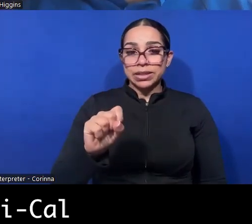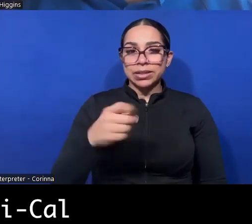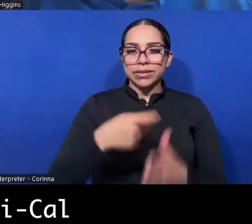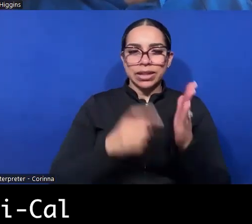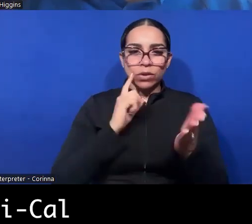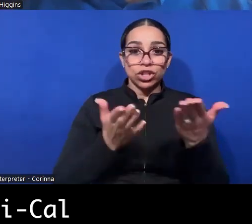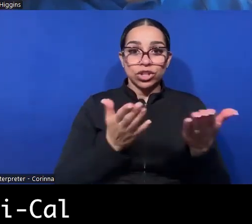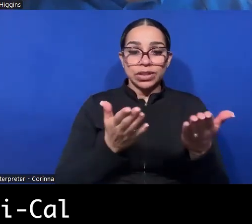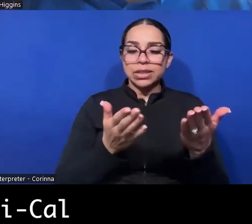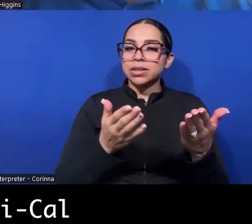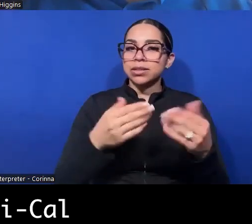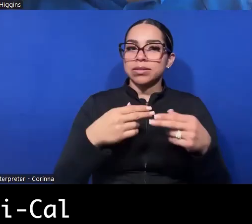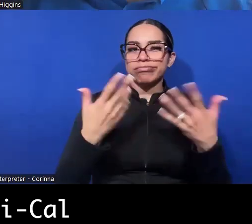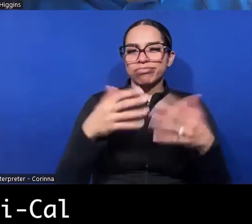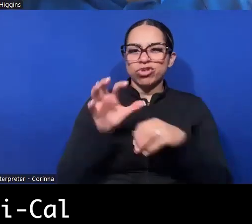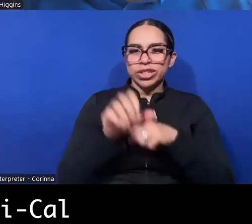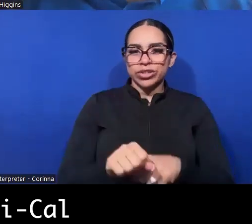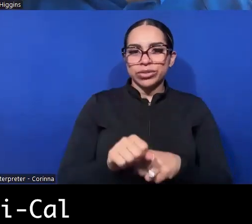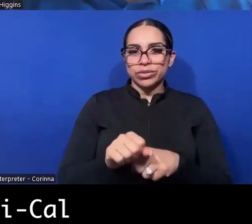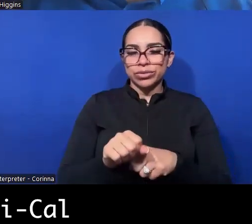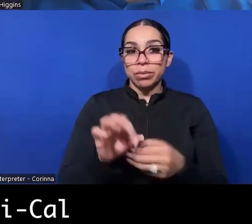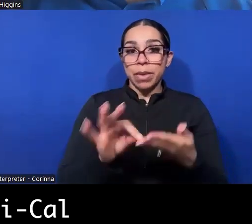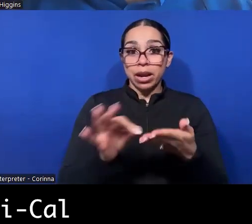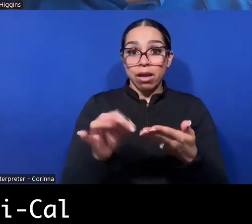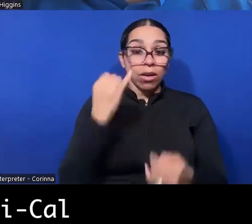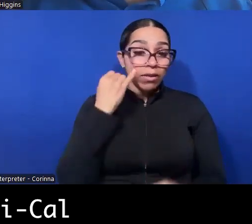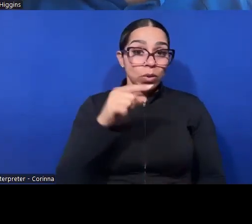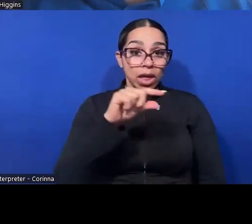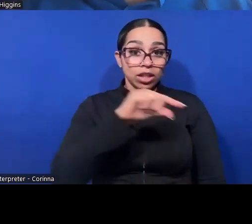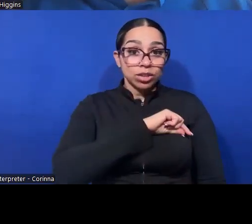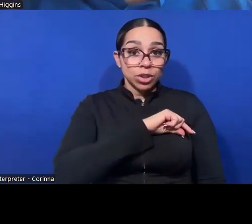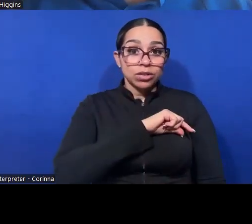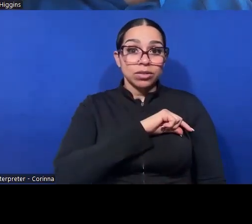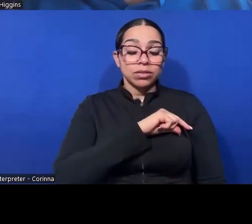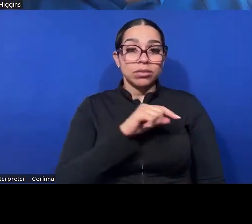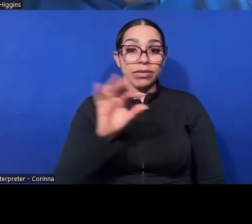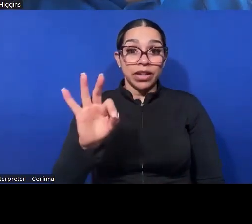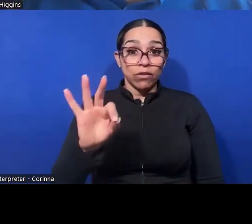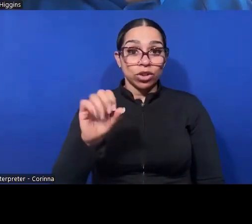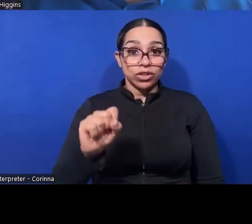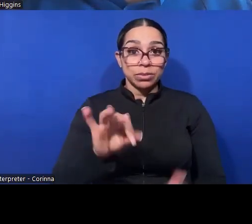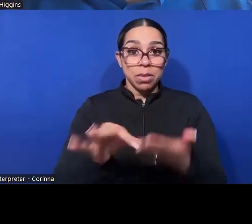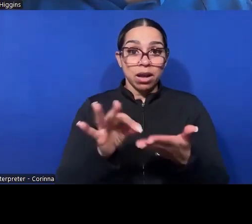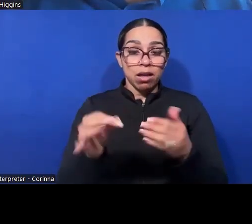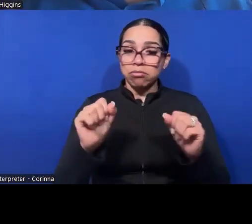So, if you're eligible for Medi-Cal and fee for service, Medi-Cal, you can go to any Medi-Cal provider,